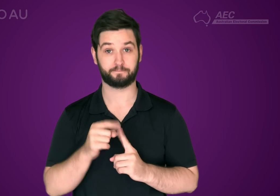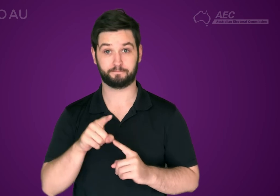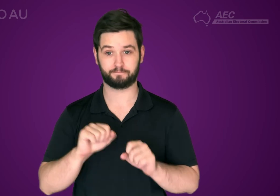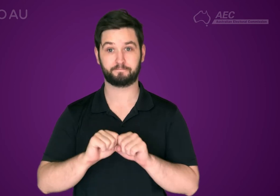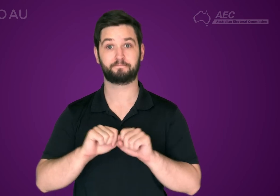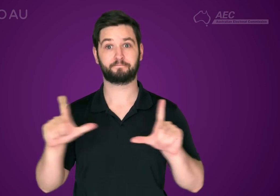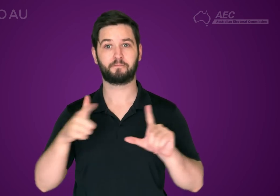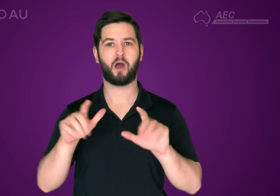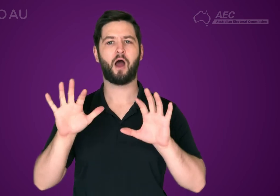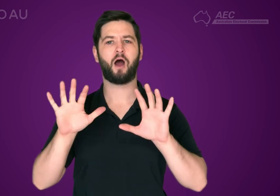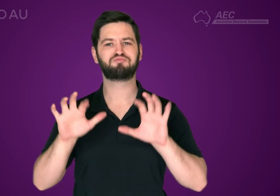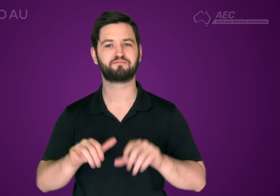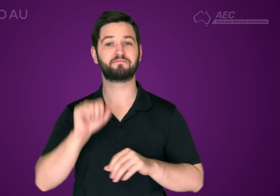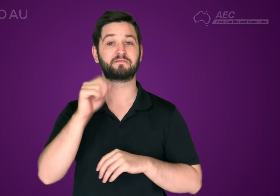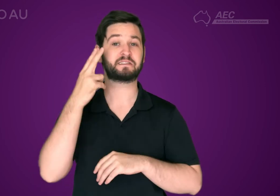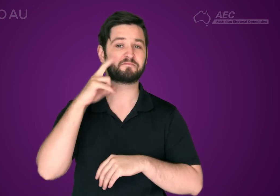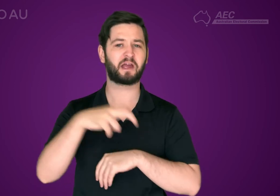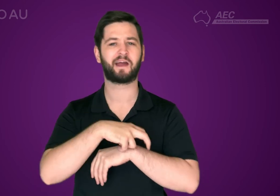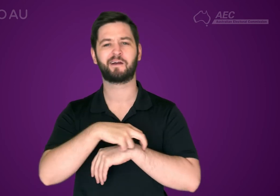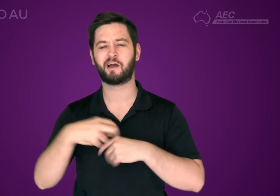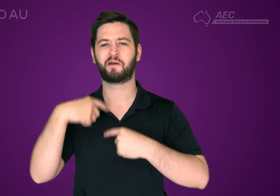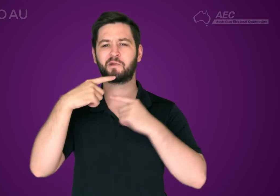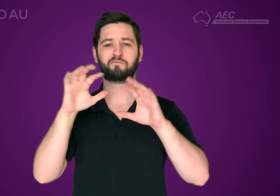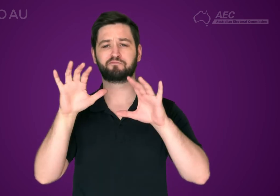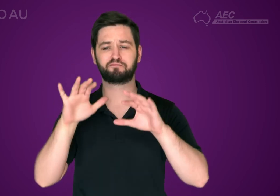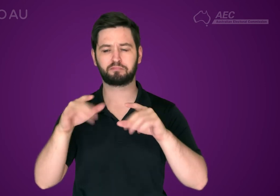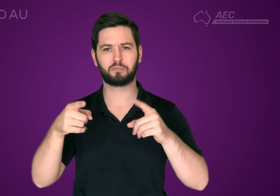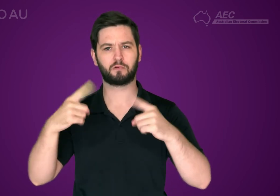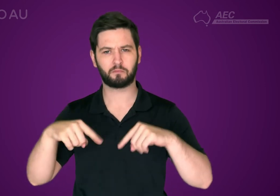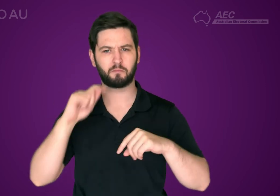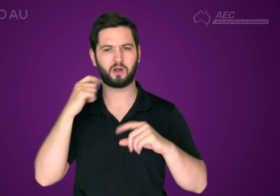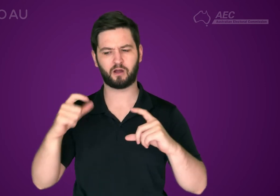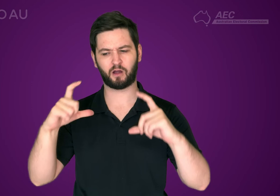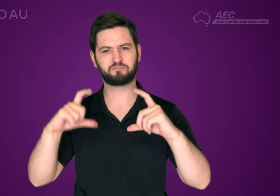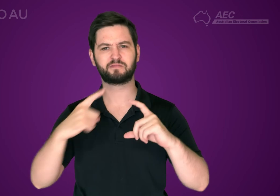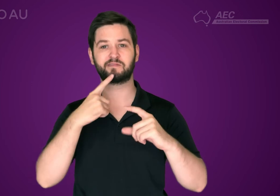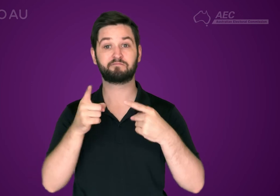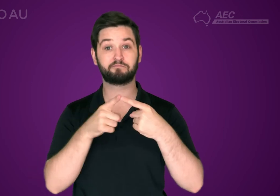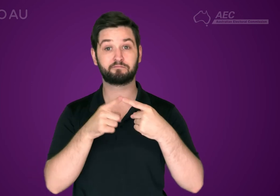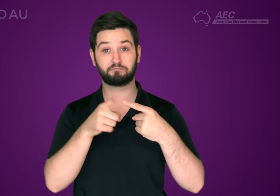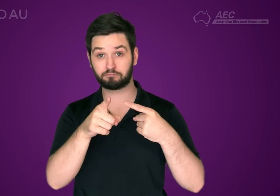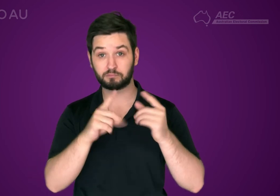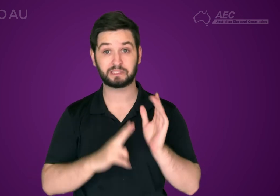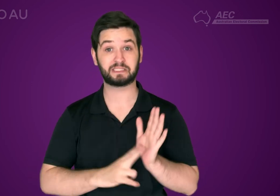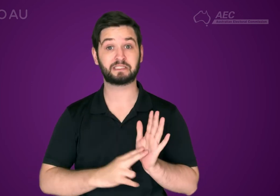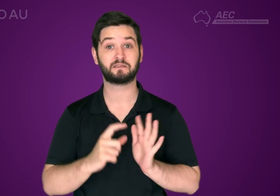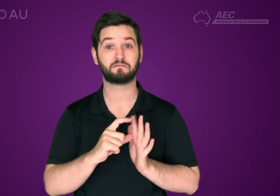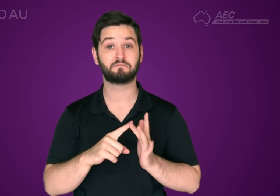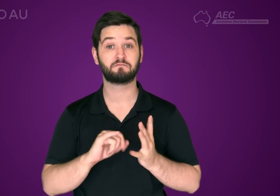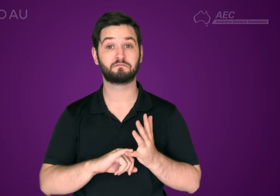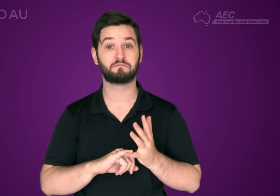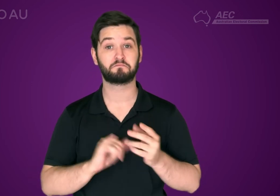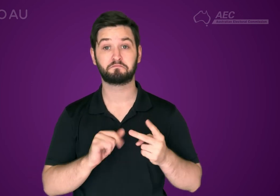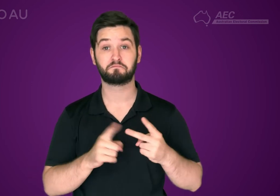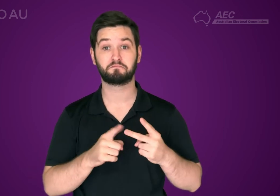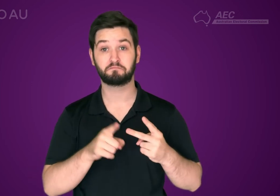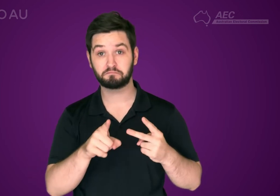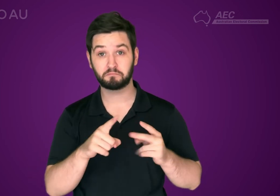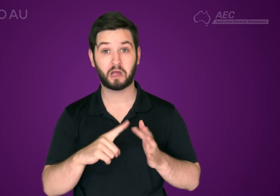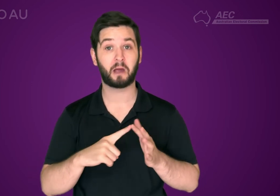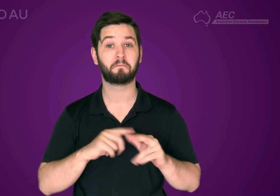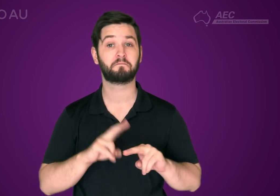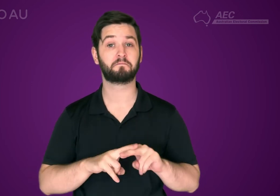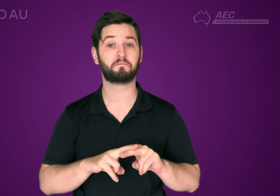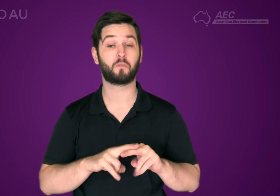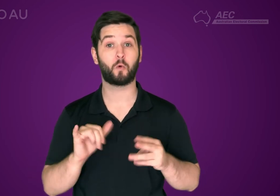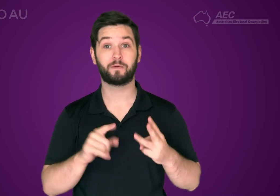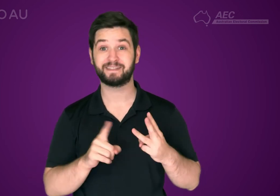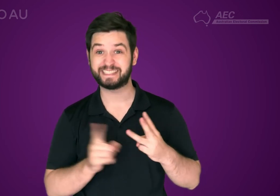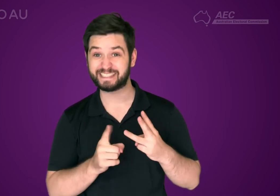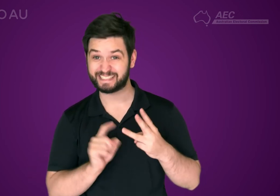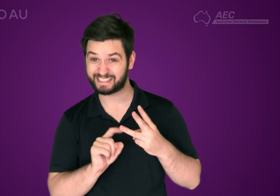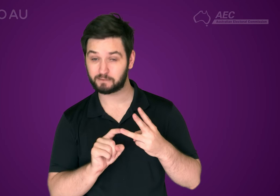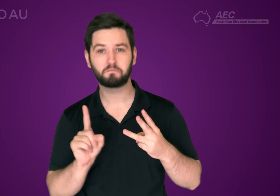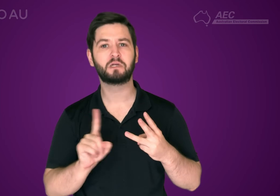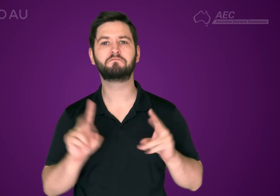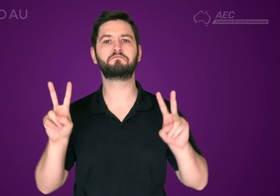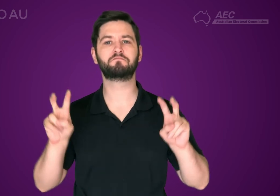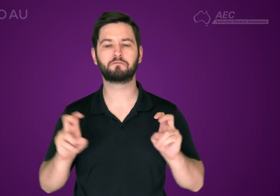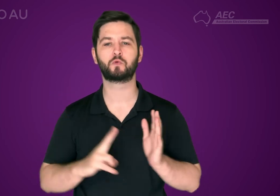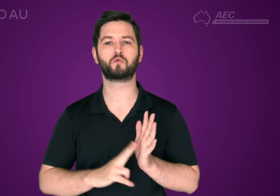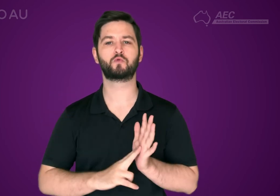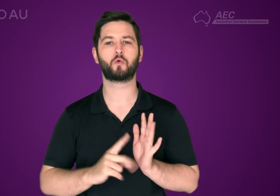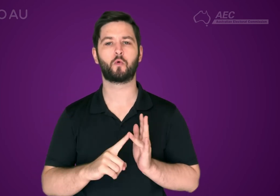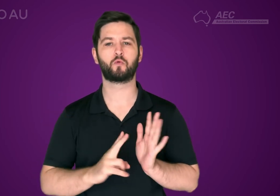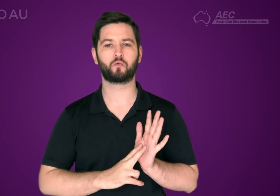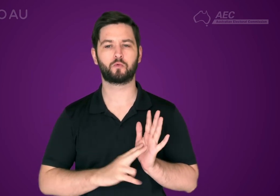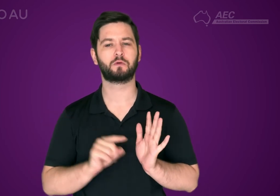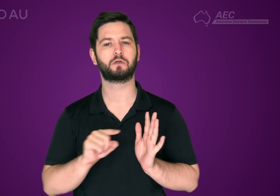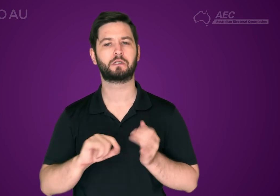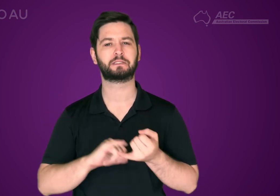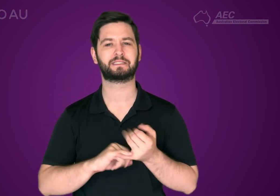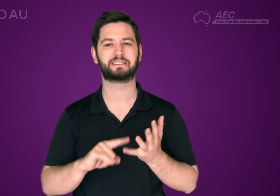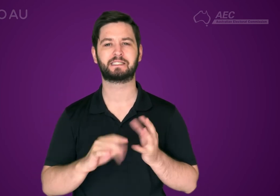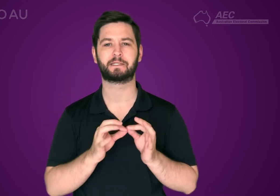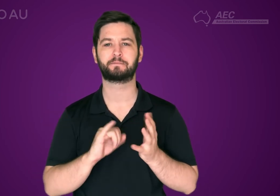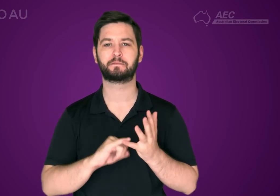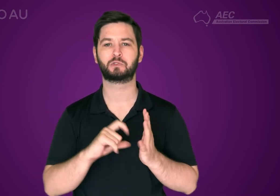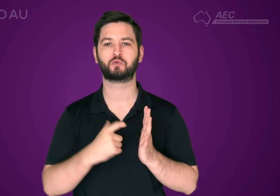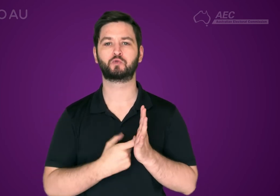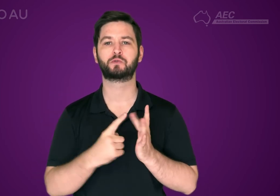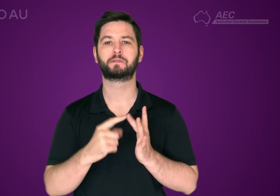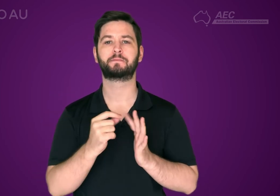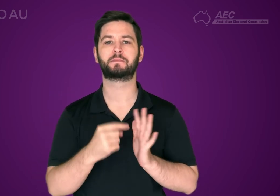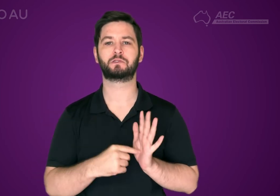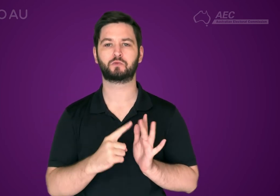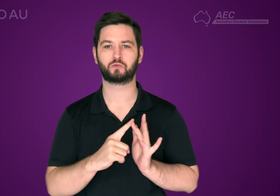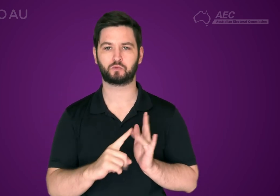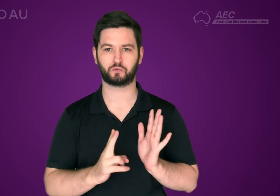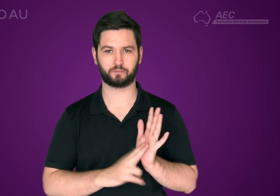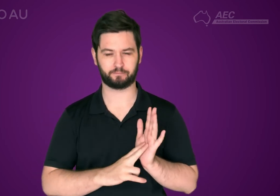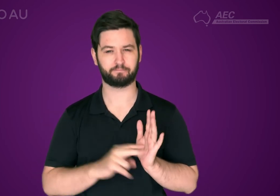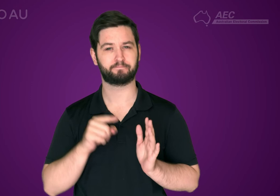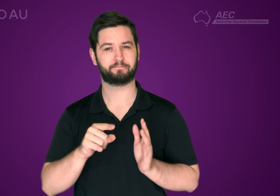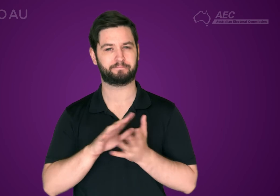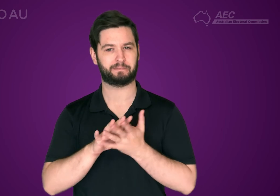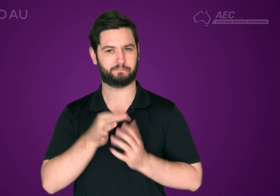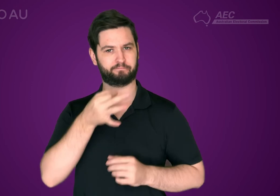just sign up for a “Non-subscription account”